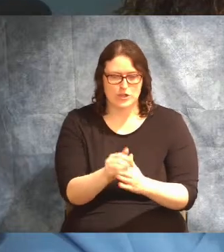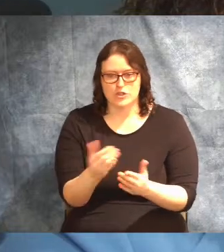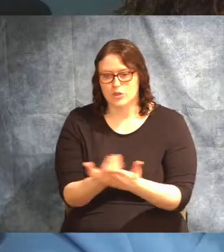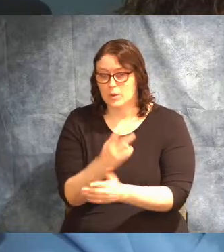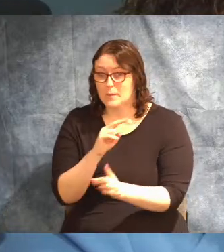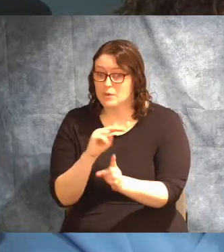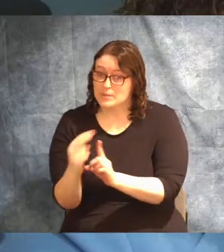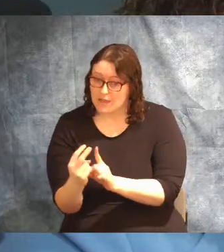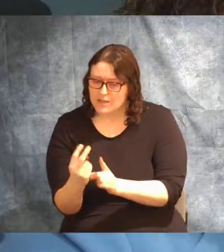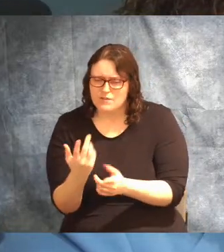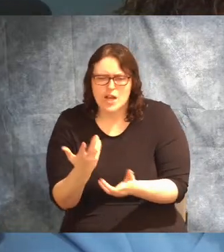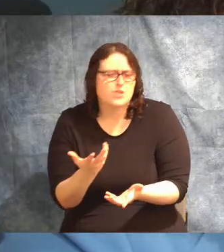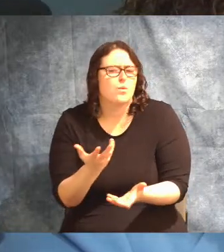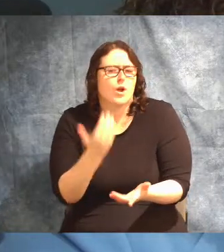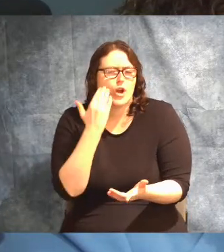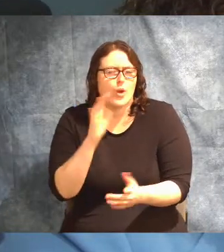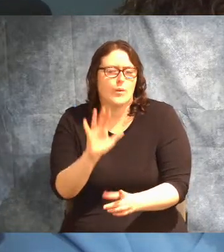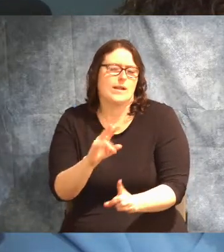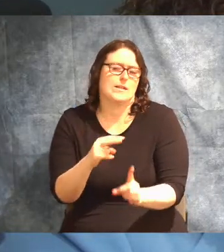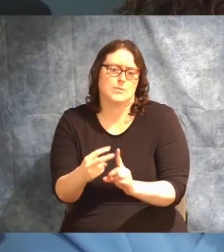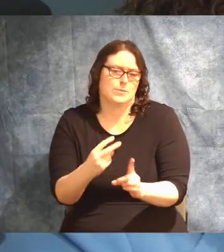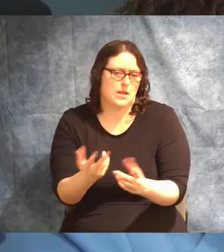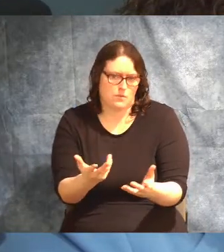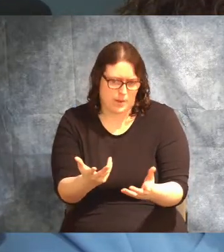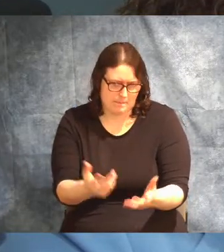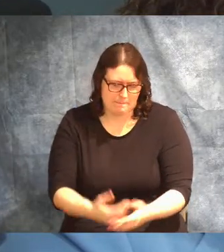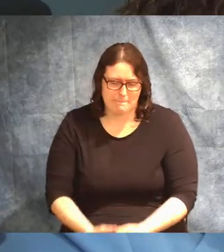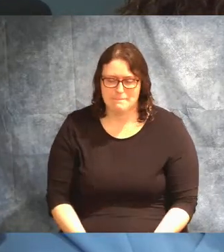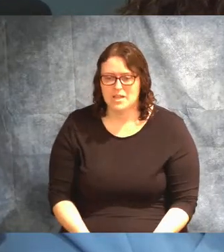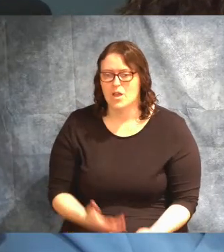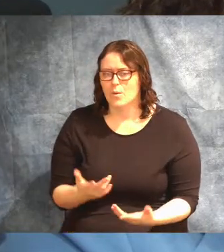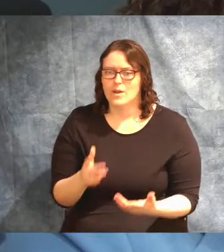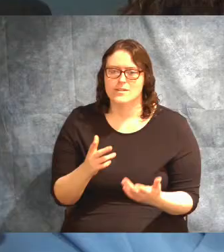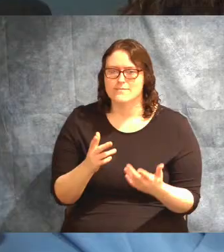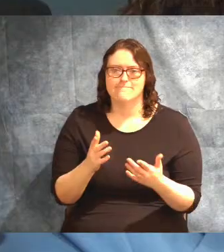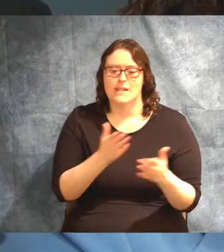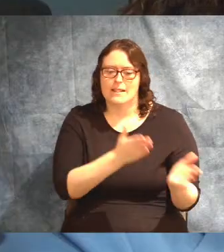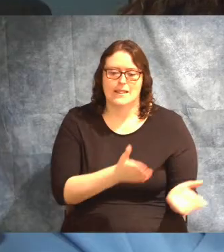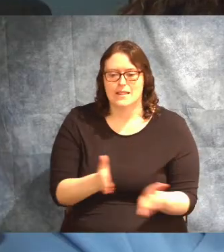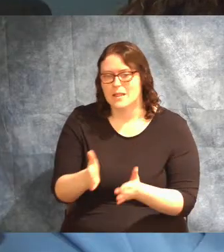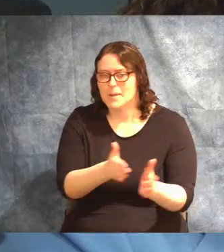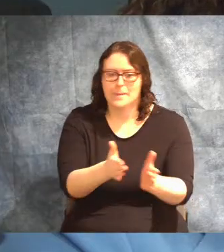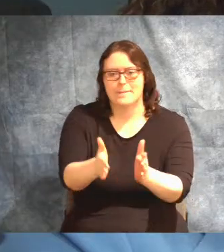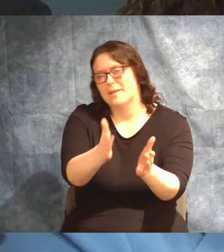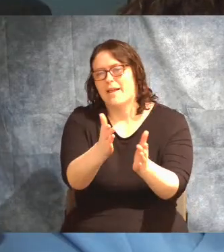I'd like to know what the perspective is and what is the direction of the Freestore Foodbank. They,